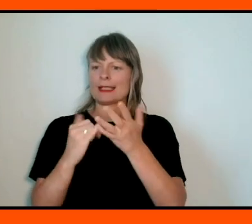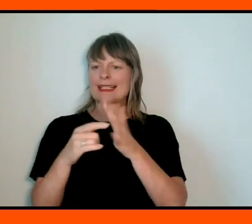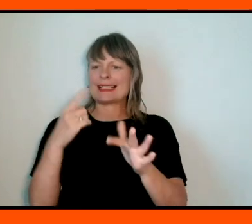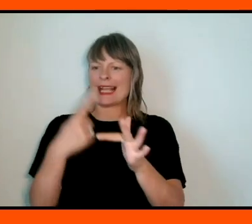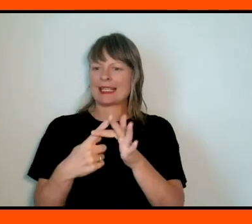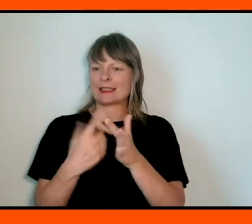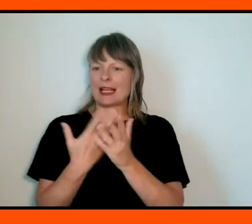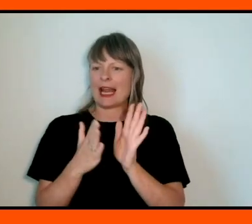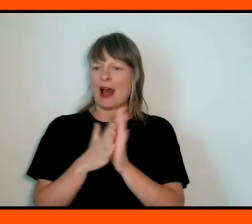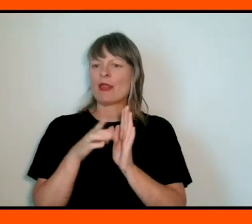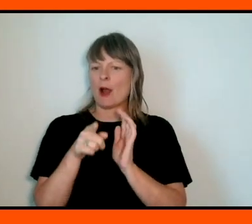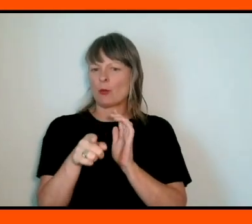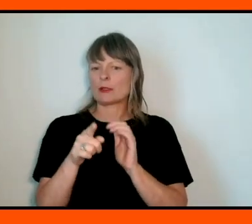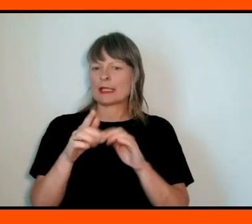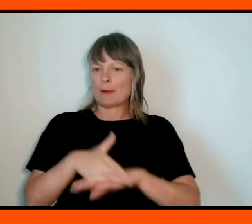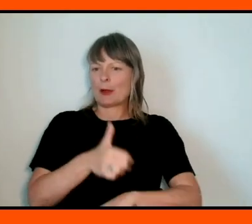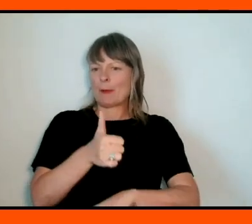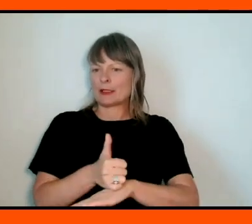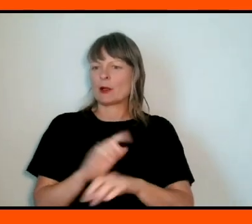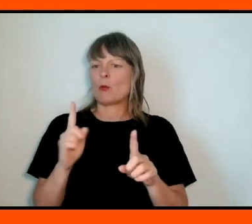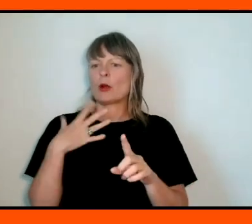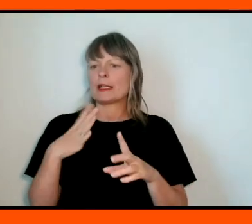and what changes might be needed for the 2026 Census.